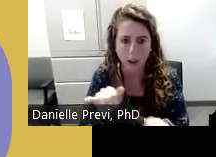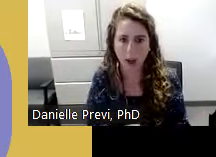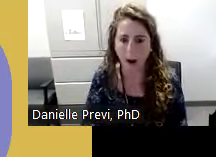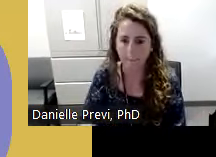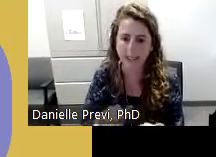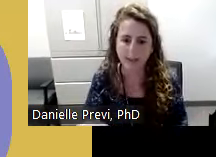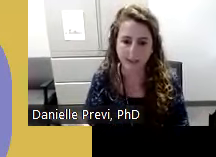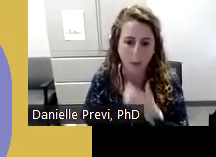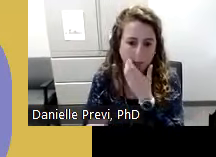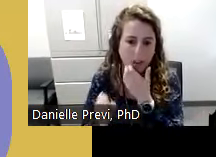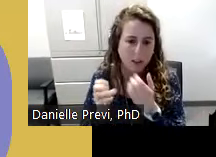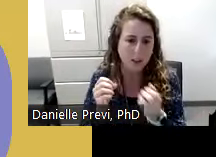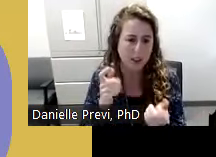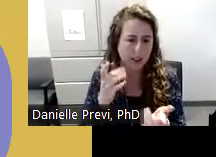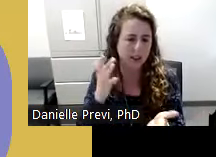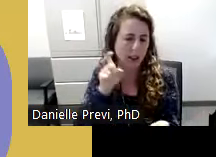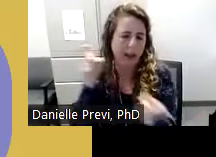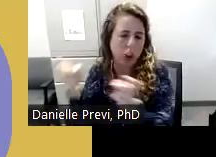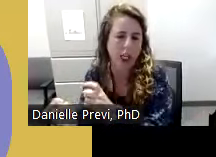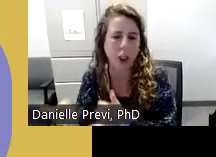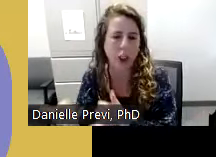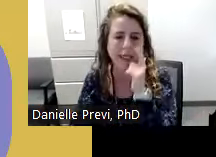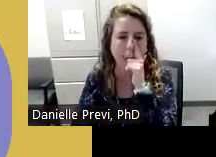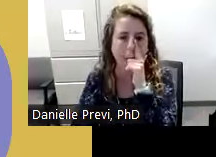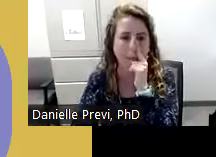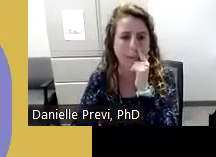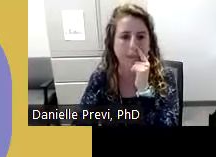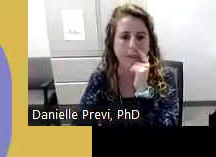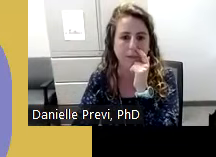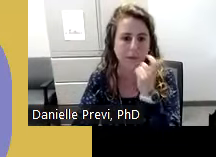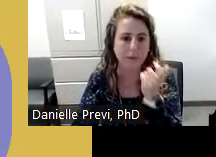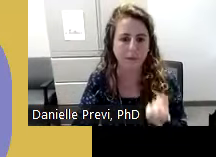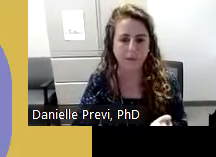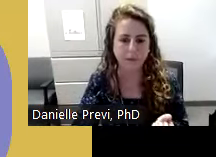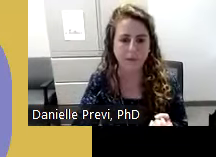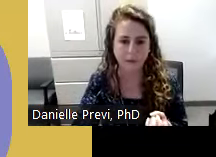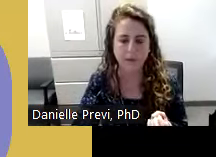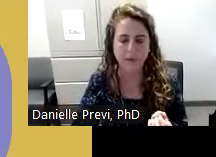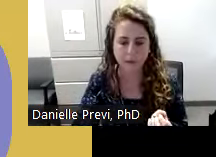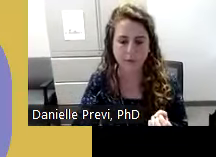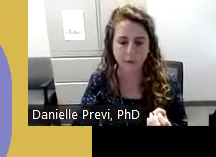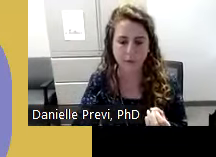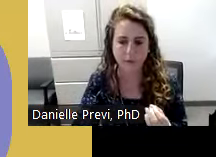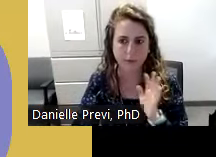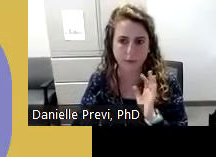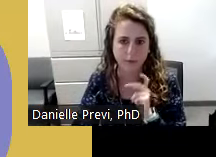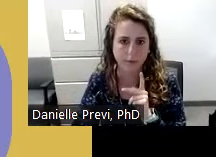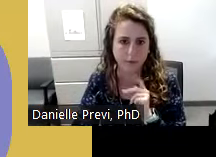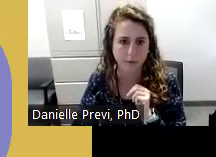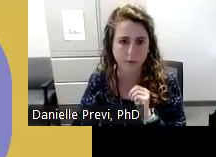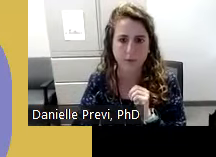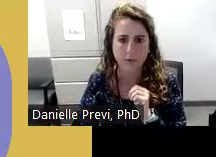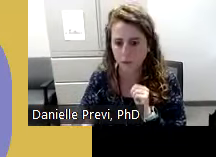that's becoming more and more common and more and more standardized. So it's no longer just post-surgery, the shift is now having to include pre-surgery referral.